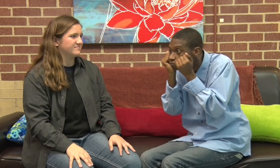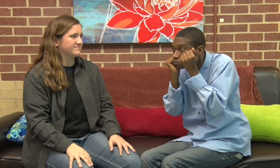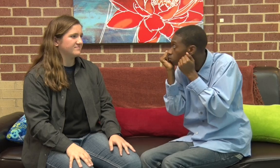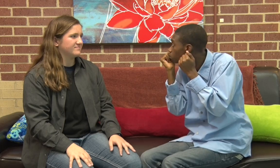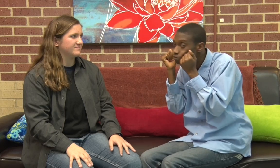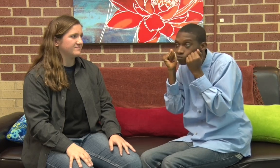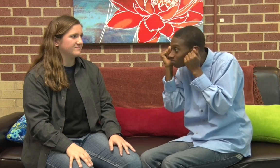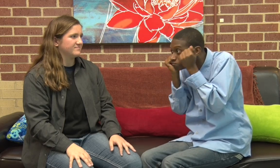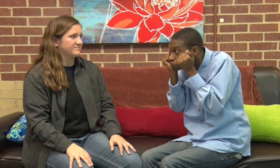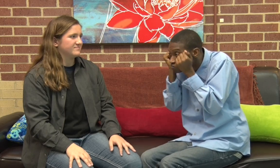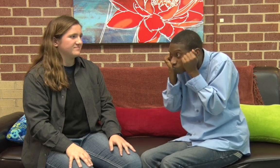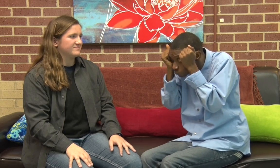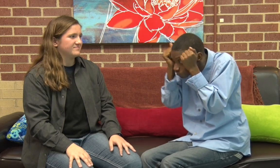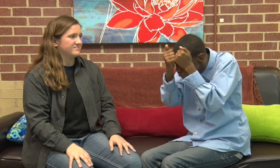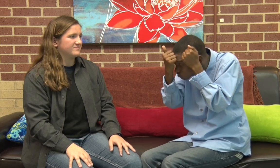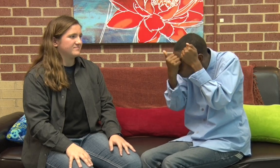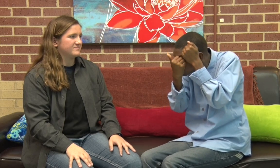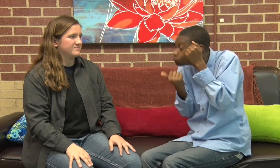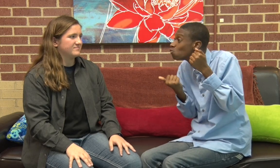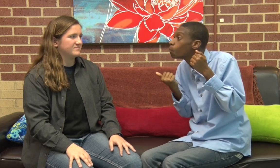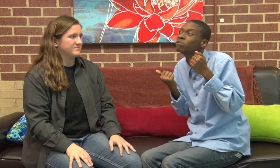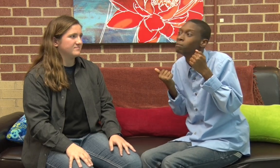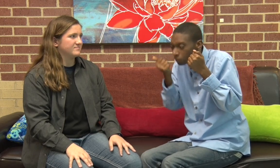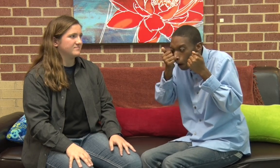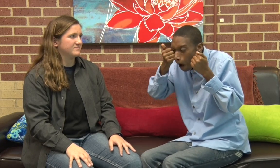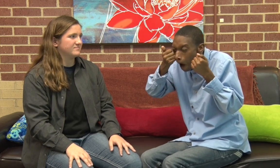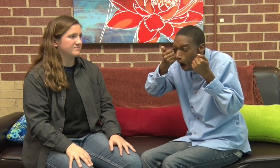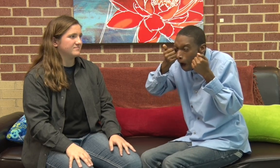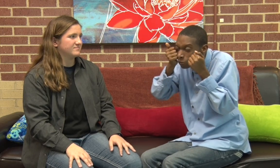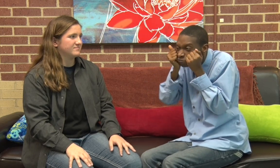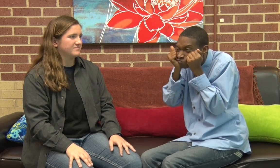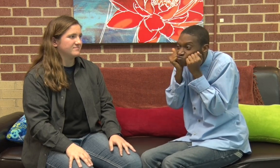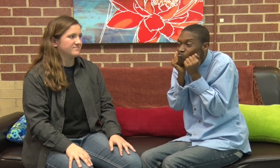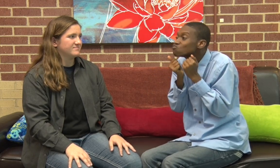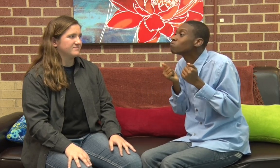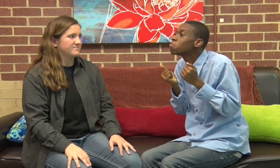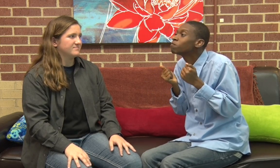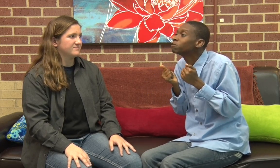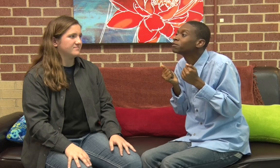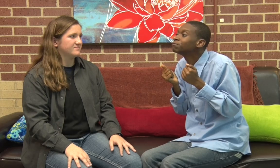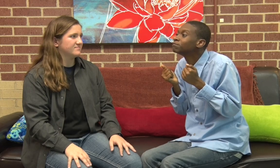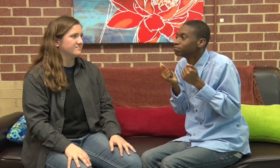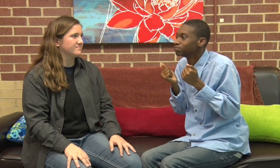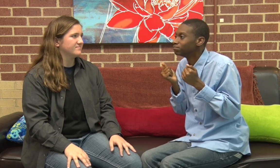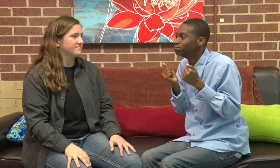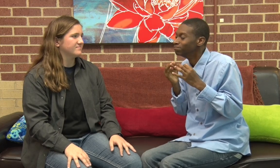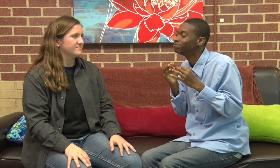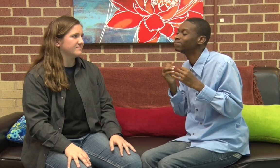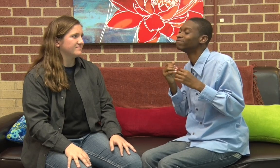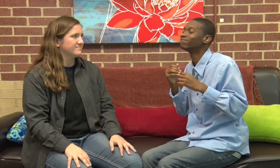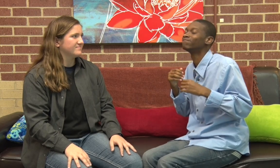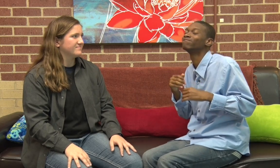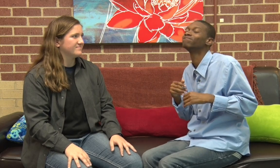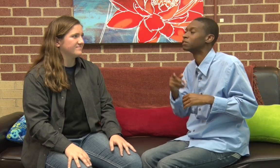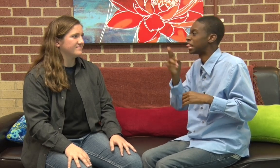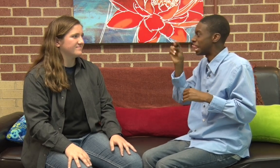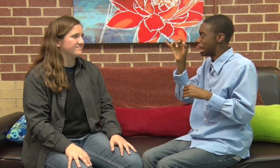and scrubbed his face with the formula and scrubbed, and scrubbed and scrubbed and scrubbed Oh, perfect!